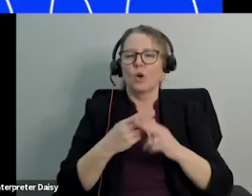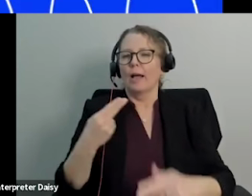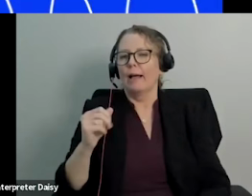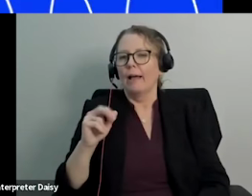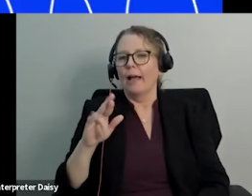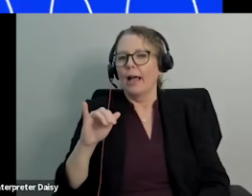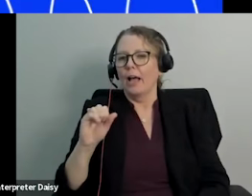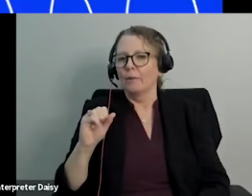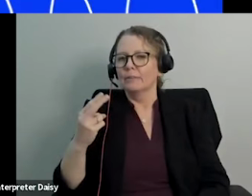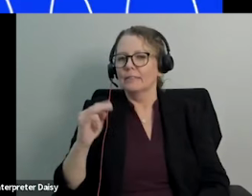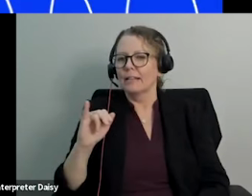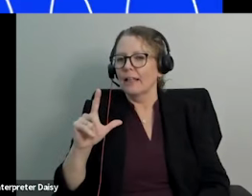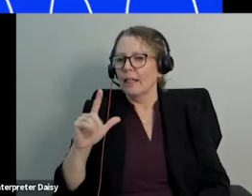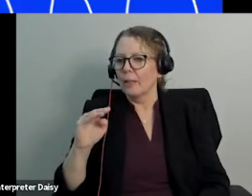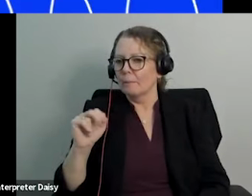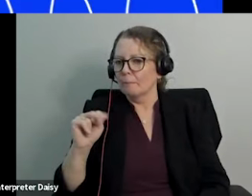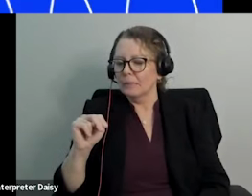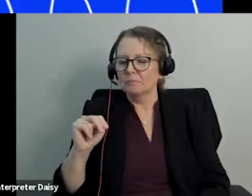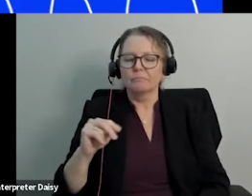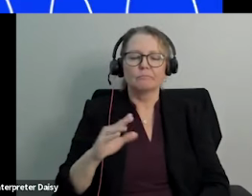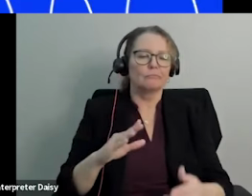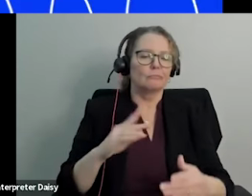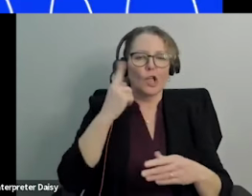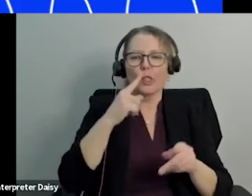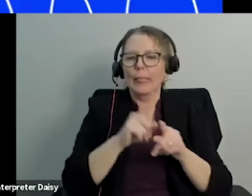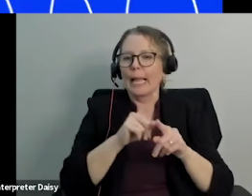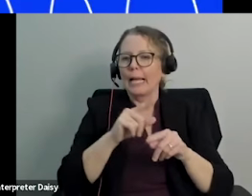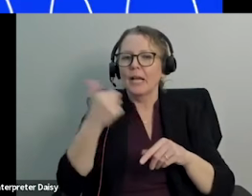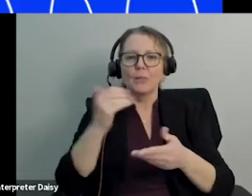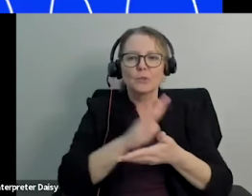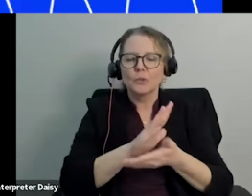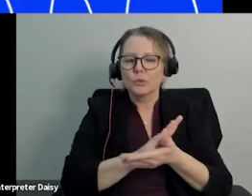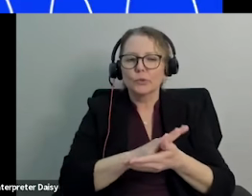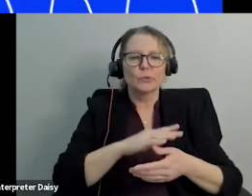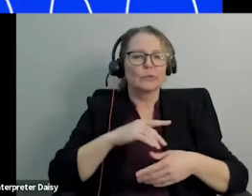looks like any typical school; books, extracurriculars, advanced curriculum,